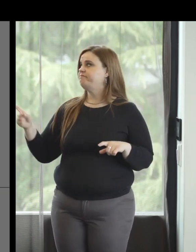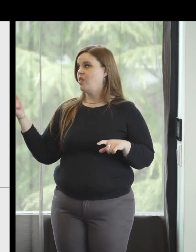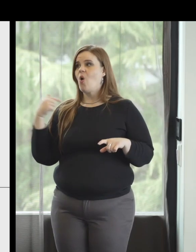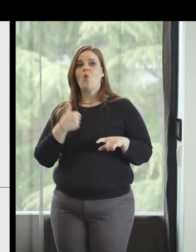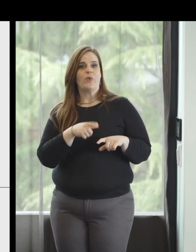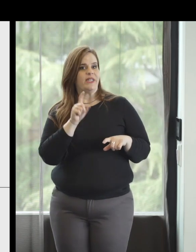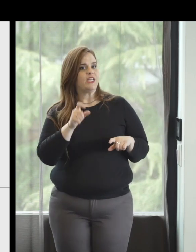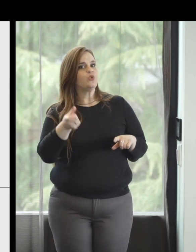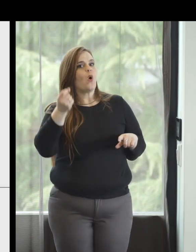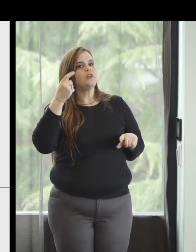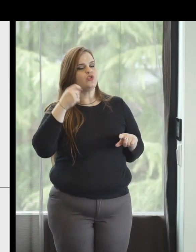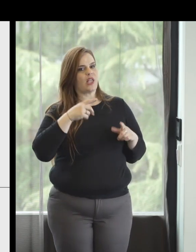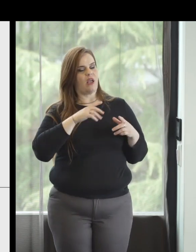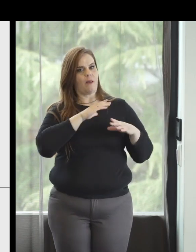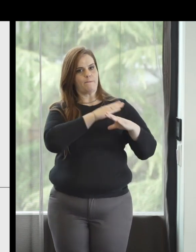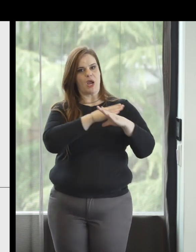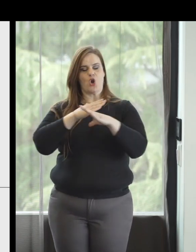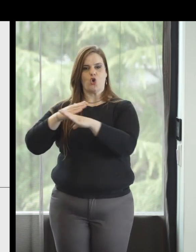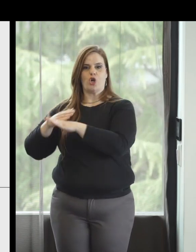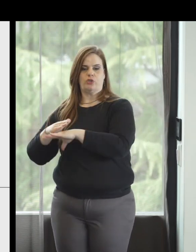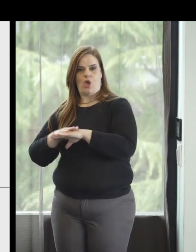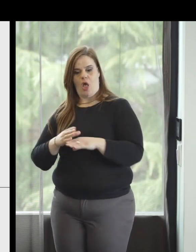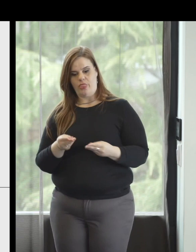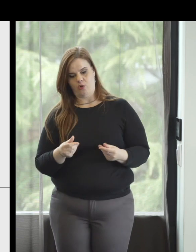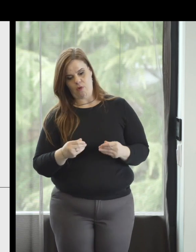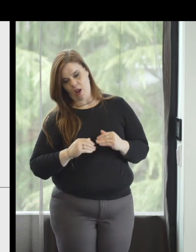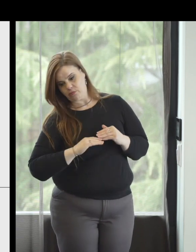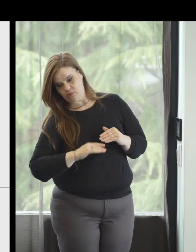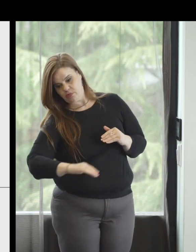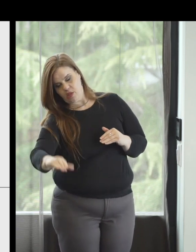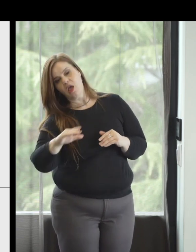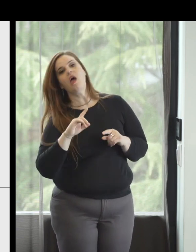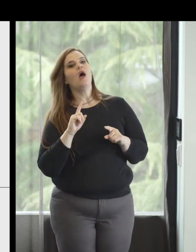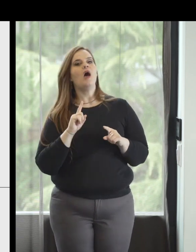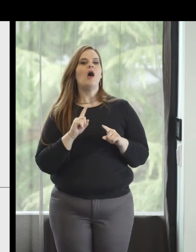understand the barriers on the ground but to author this just